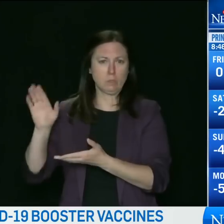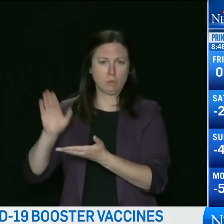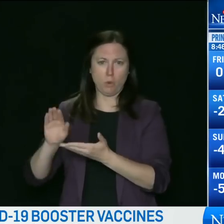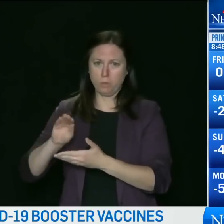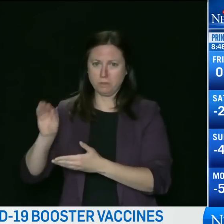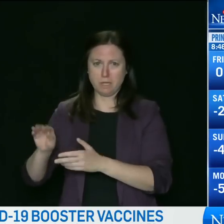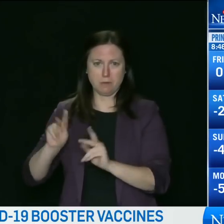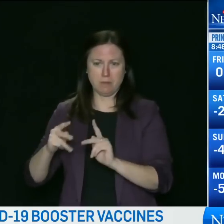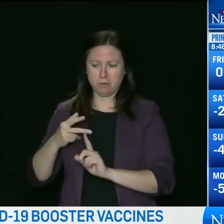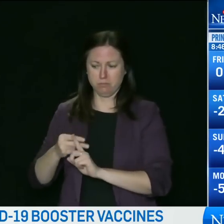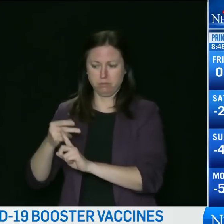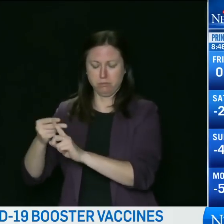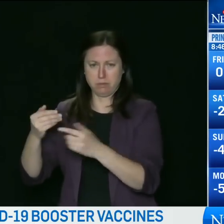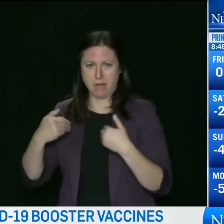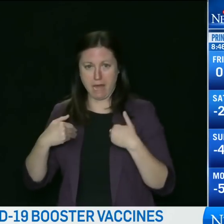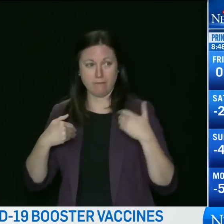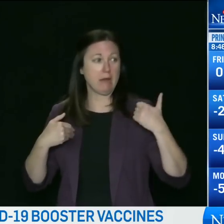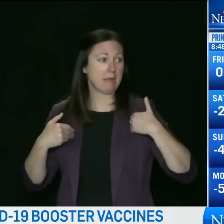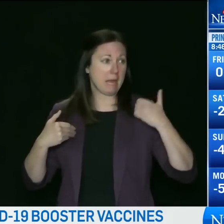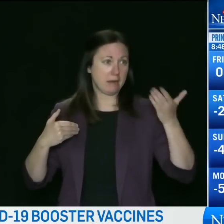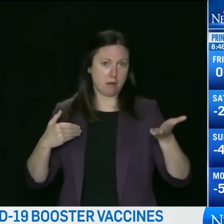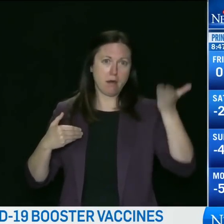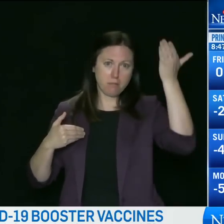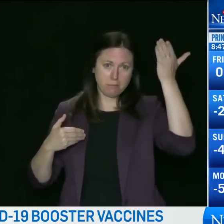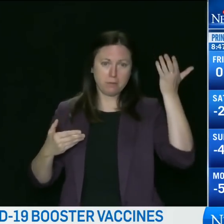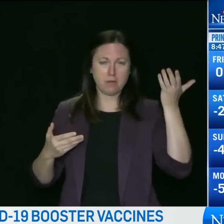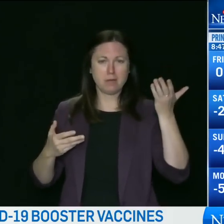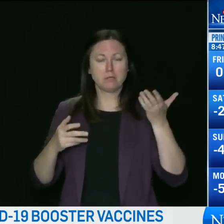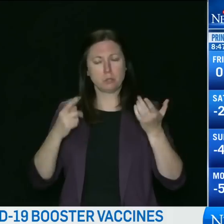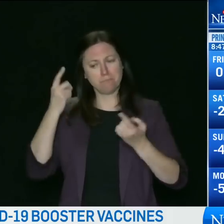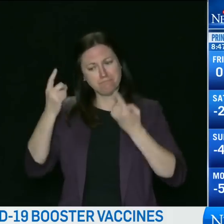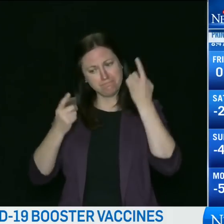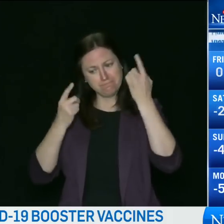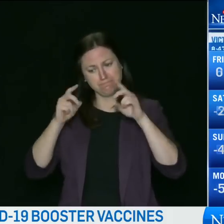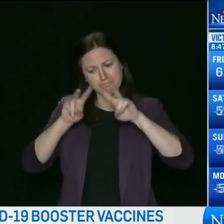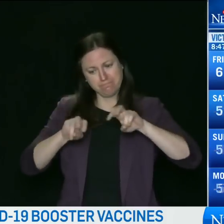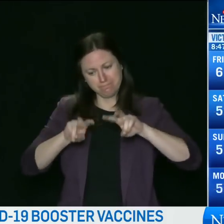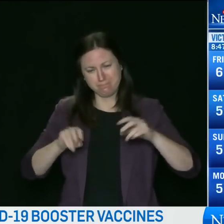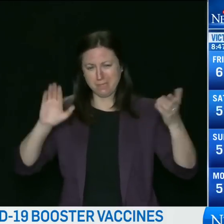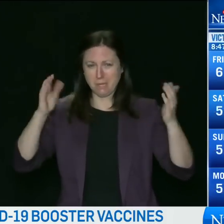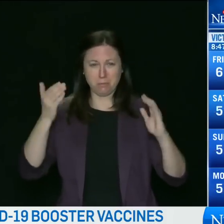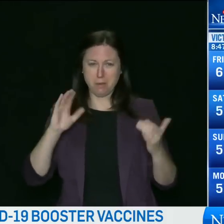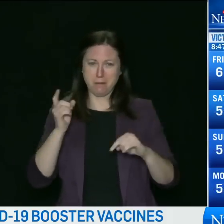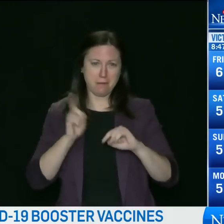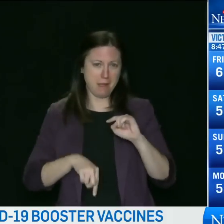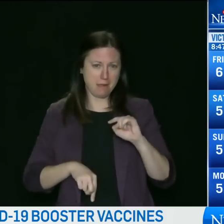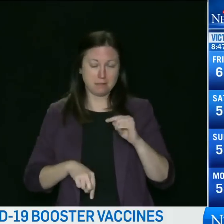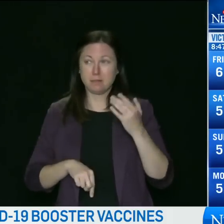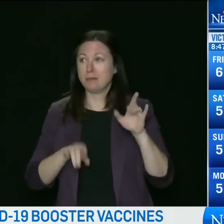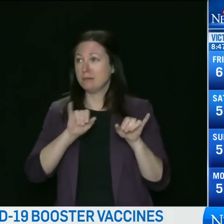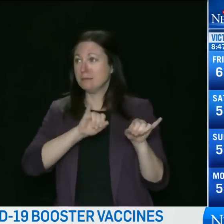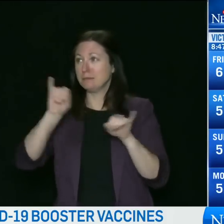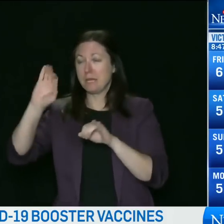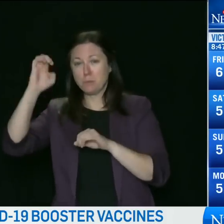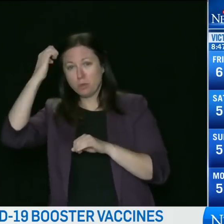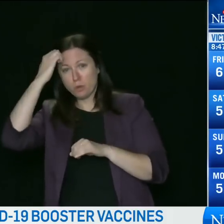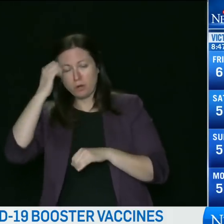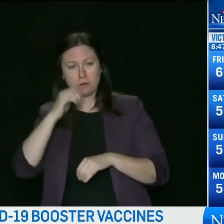WE'VE LEARNED THAT IN SOUTH AFRICA, VACCINE COVERAGE IS MUCH LOWER THAN IN CANADA, SO YOU